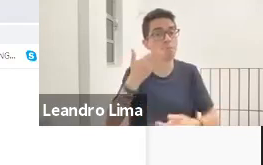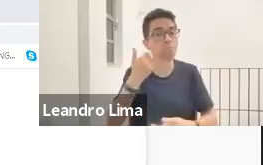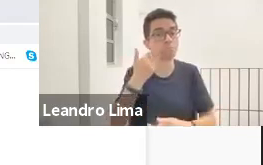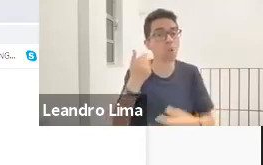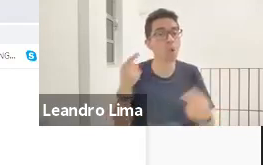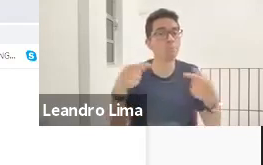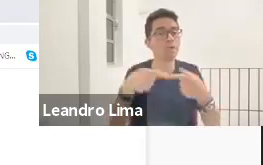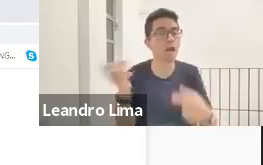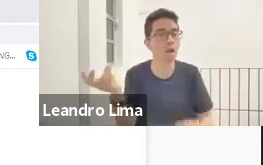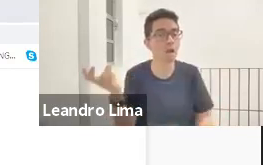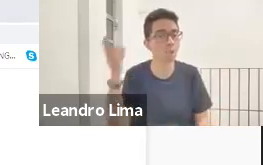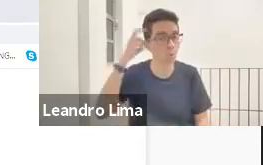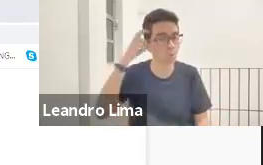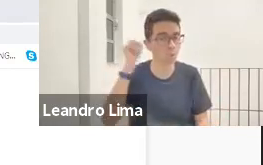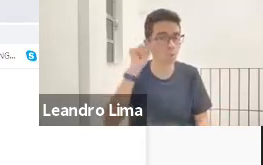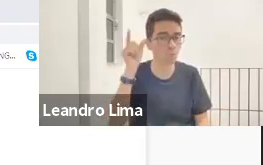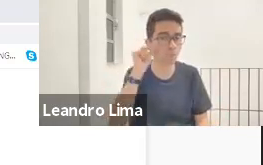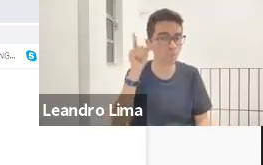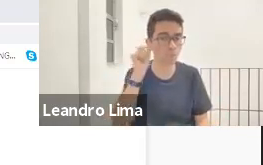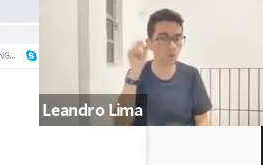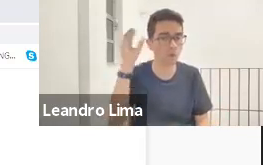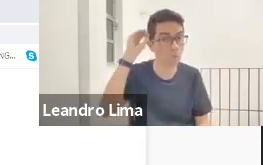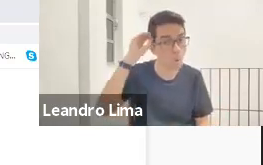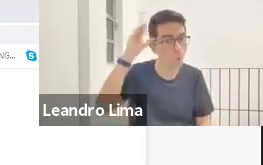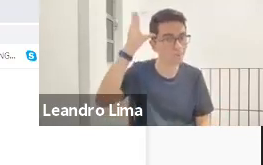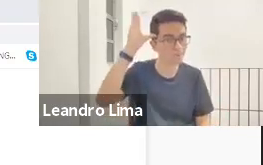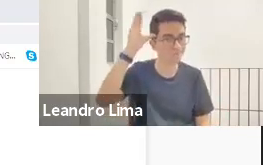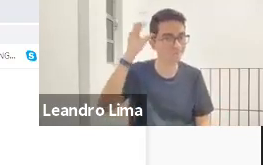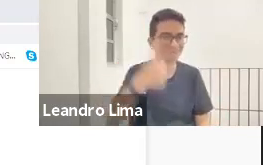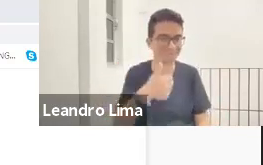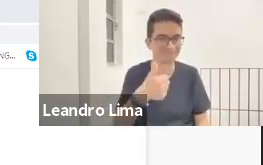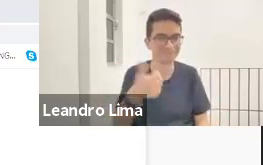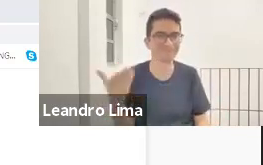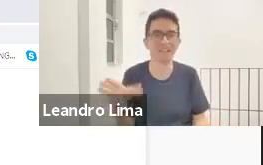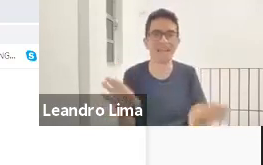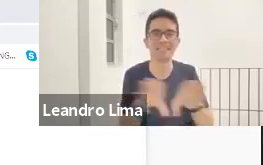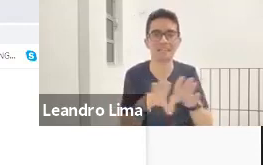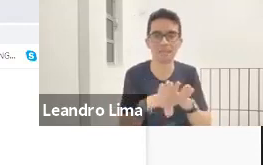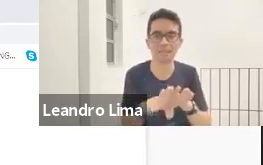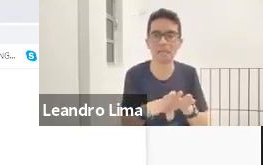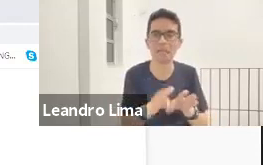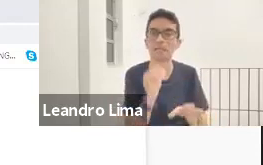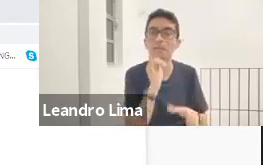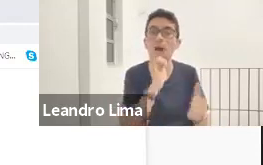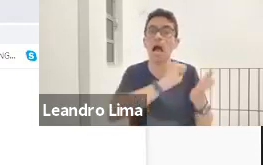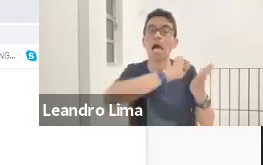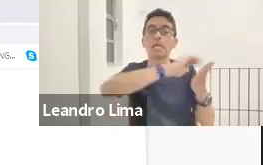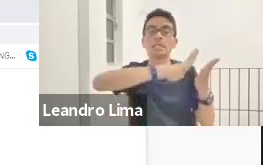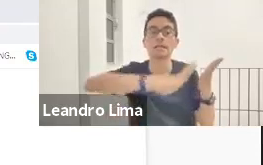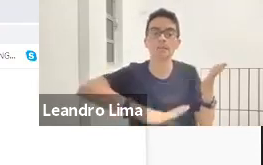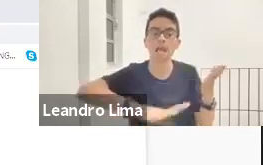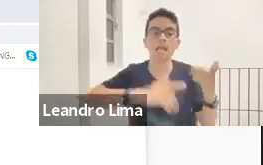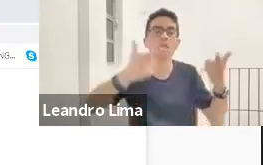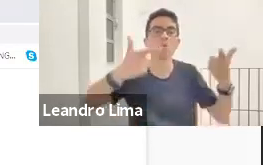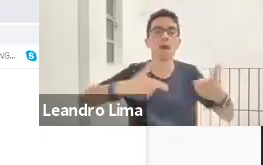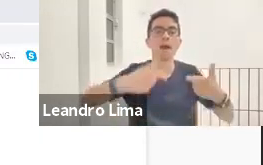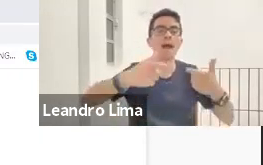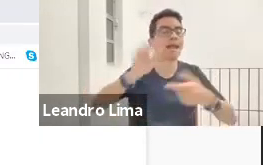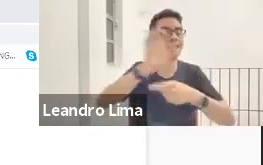And if I if And if I, if I apply. the less lessons in Georgia.